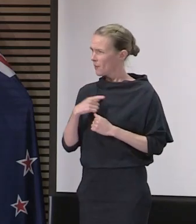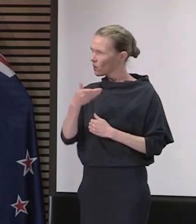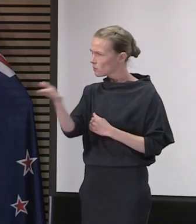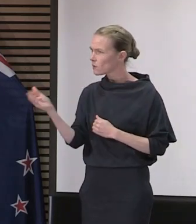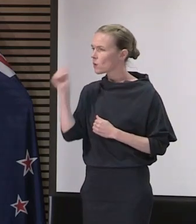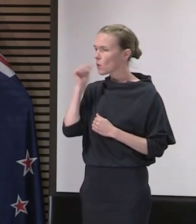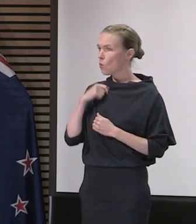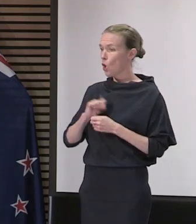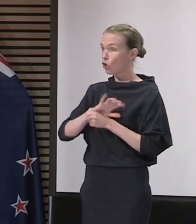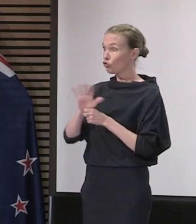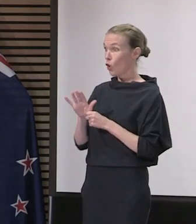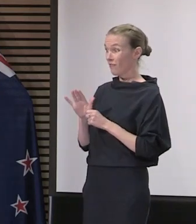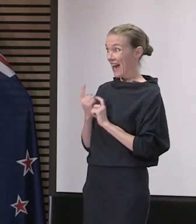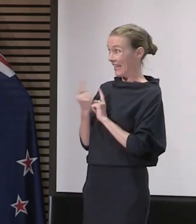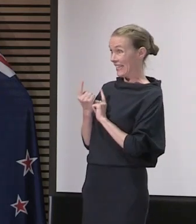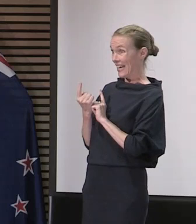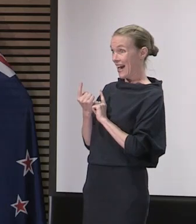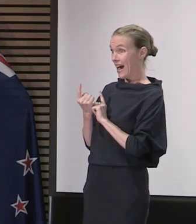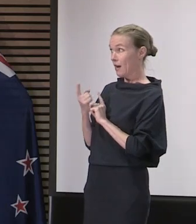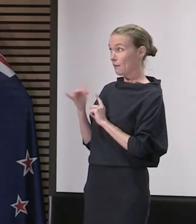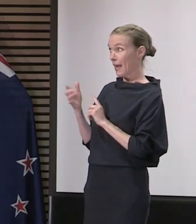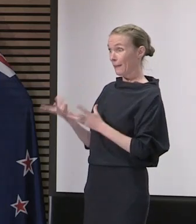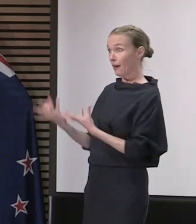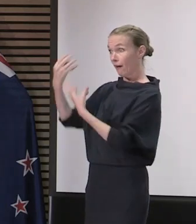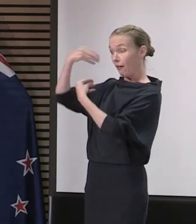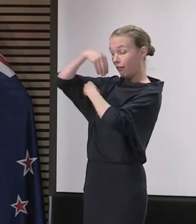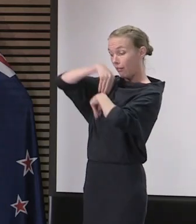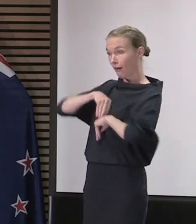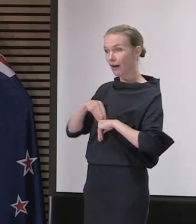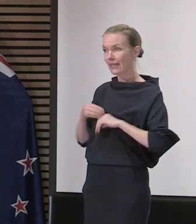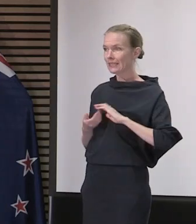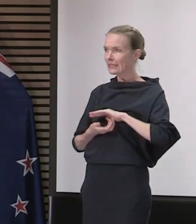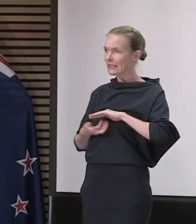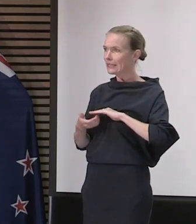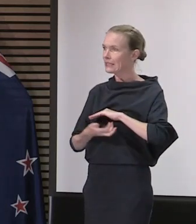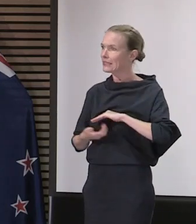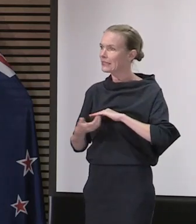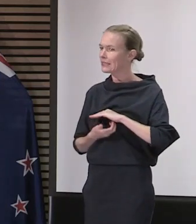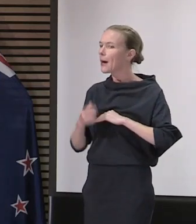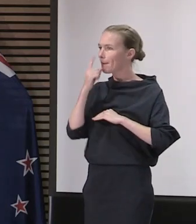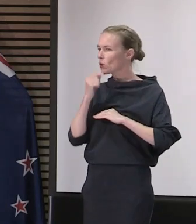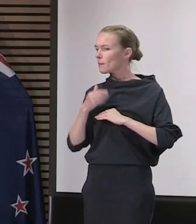incubation period for the virus and the time it takes for people to display